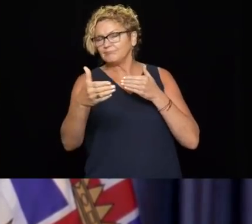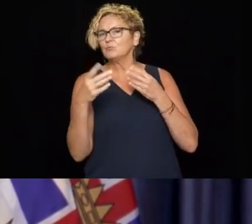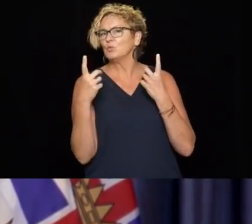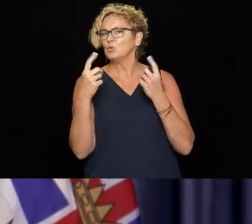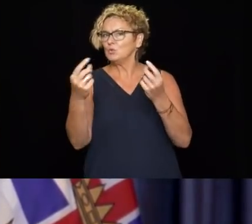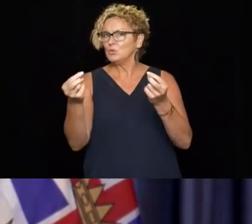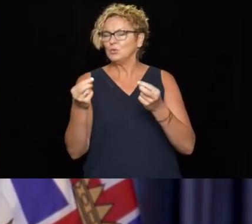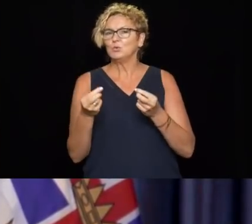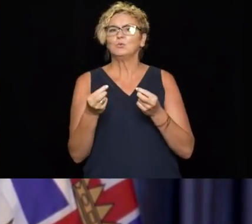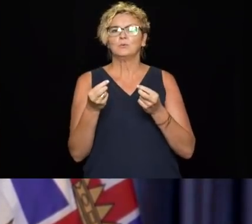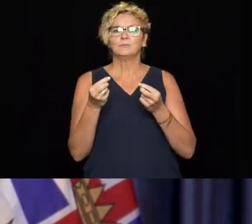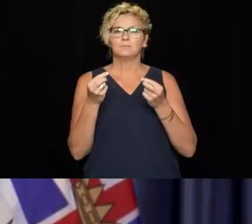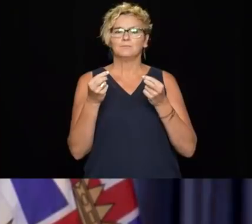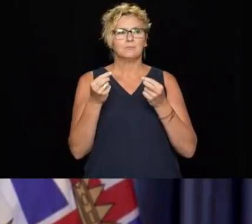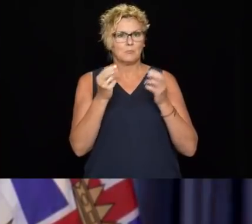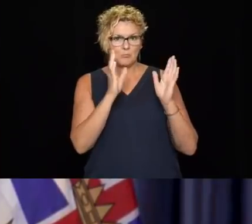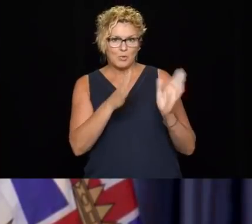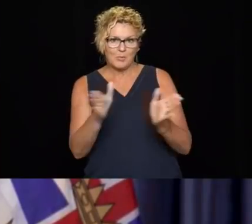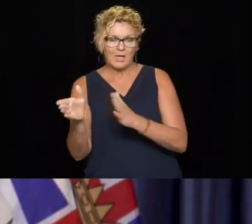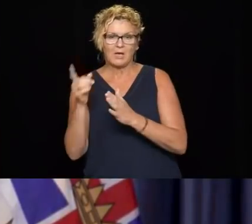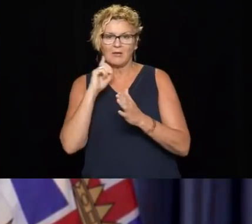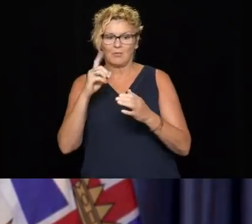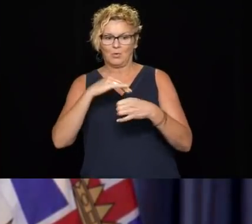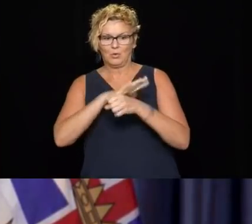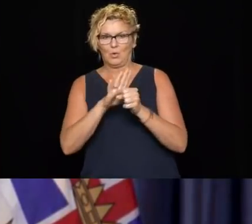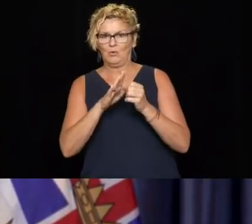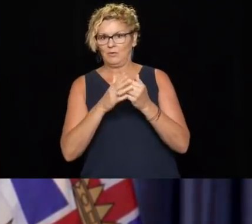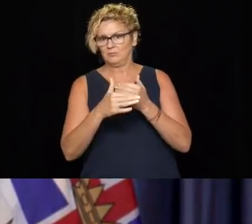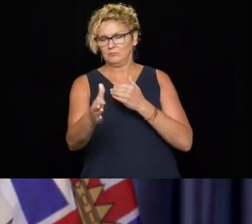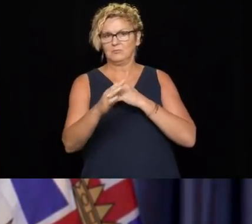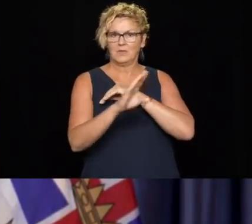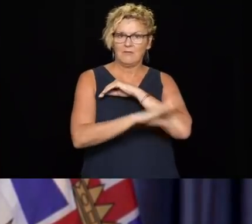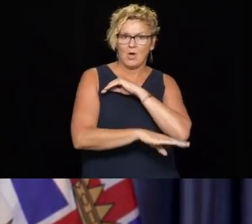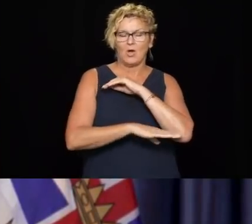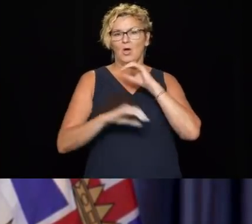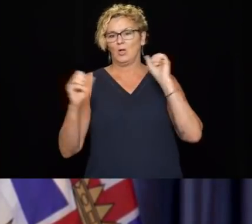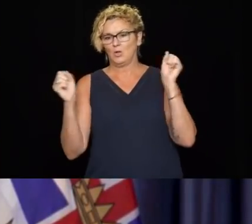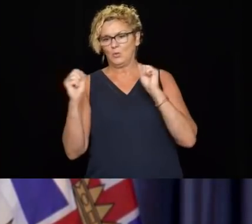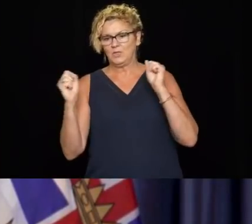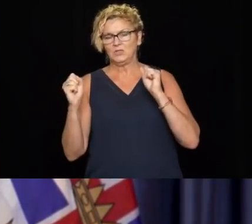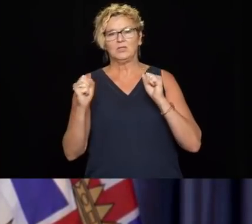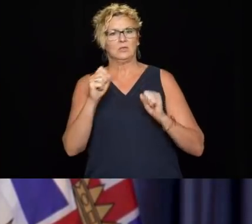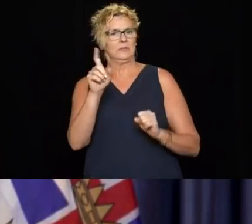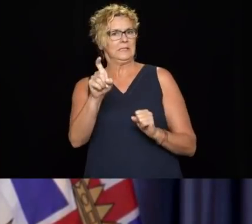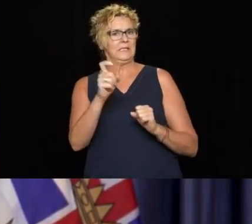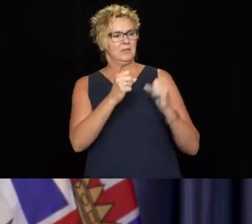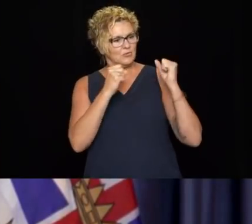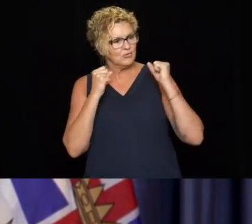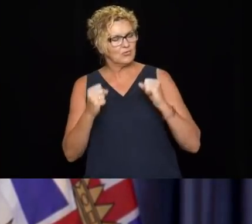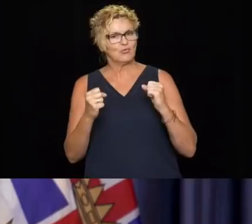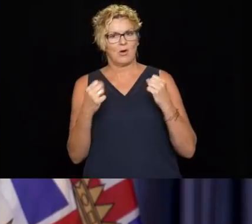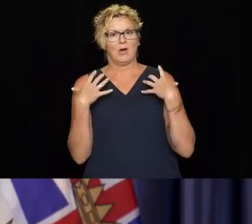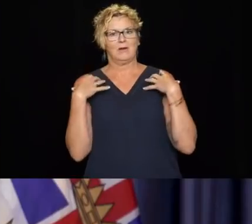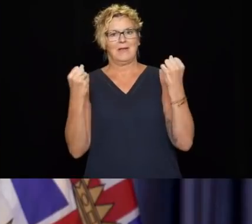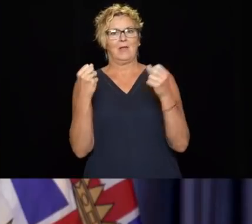and Dr. Bonnie Henry. The talk about the next steps our province is taking as we prepare